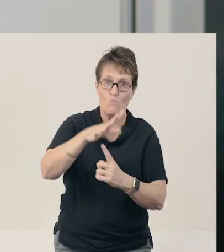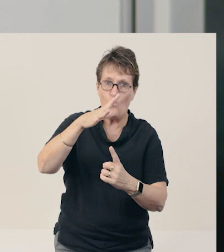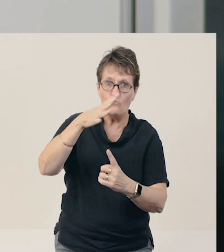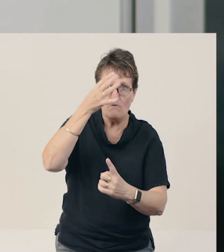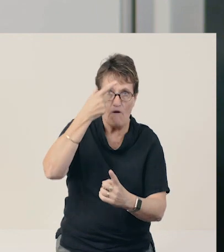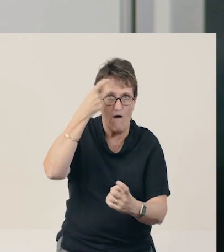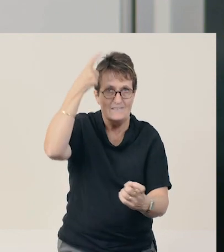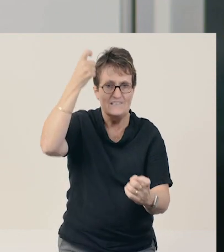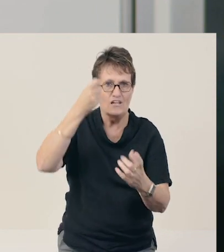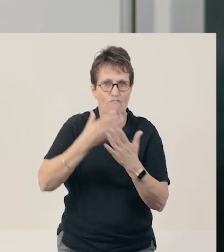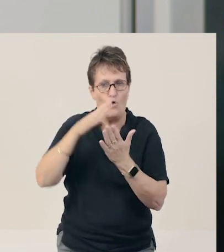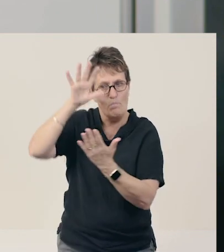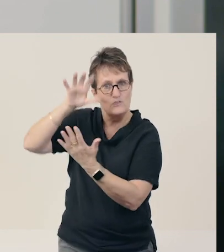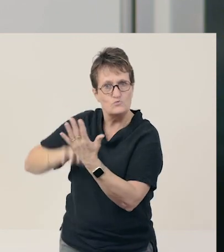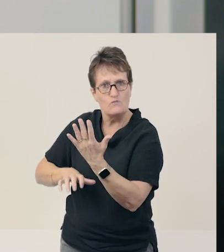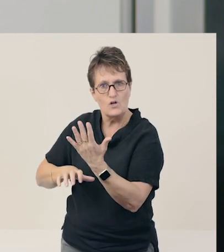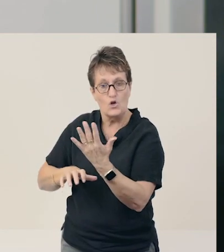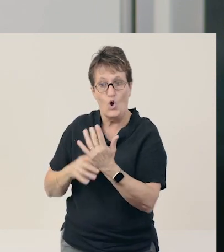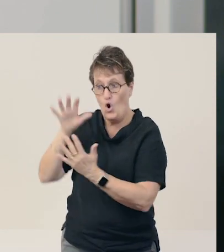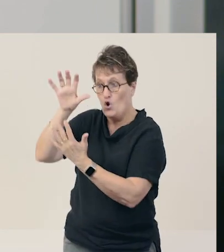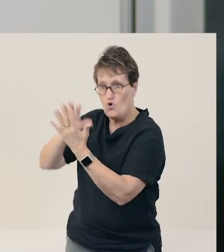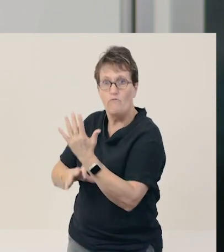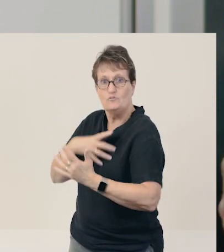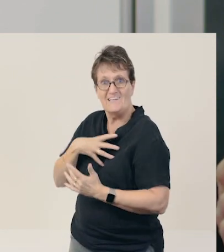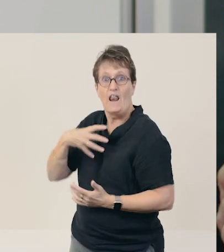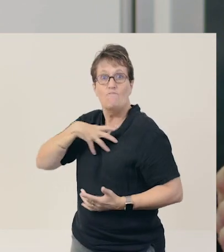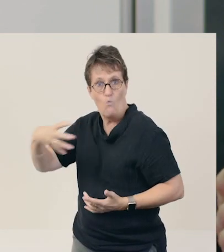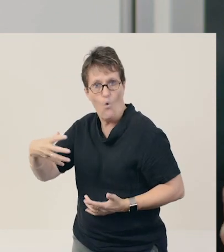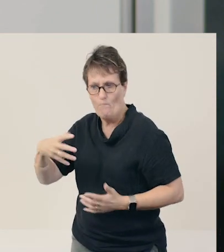Novels may have more than one of them, because of their length.